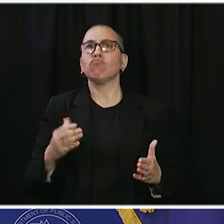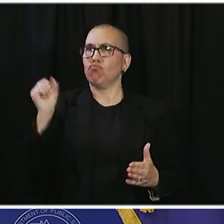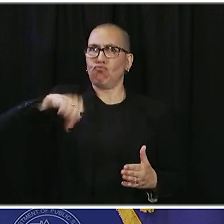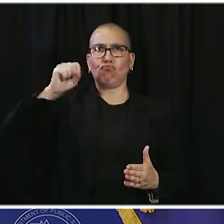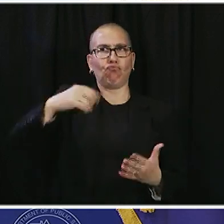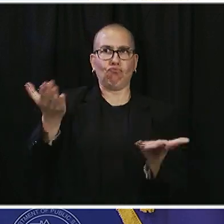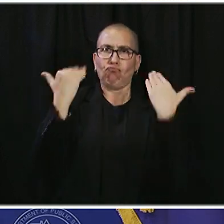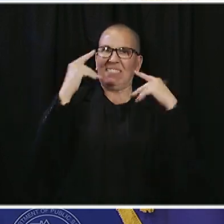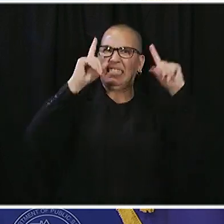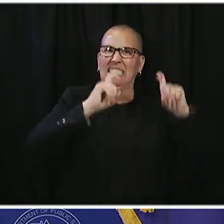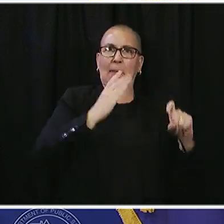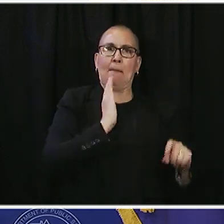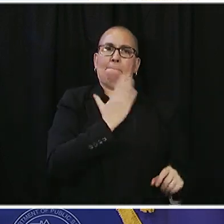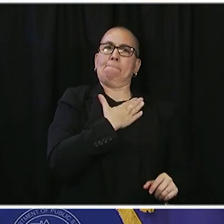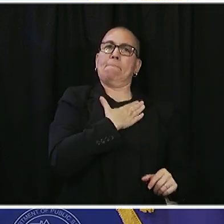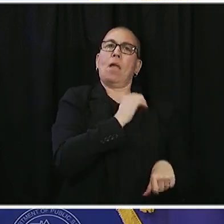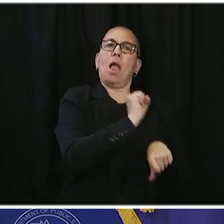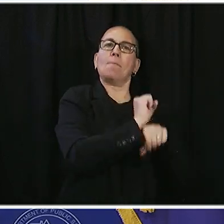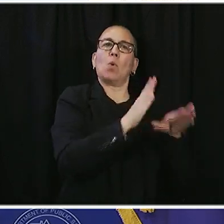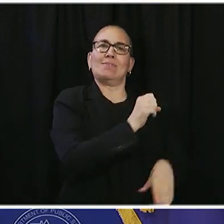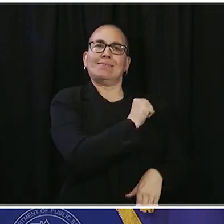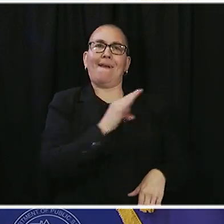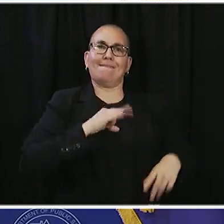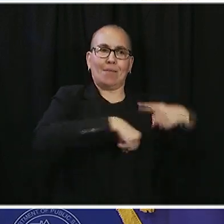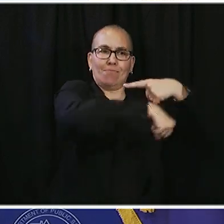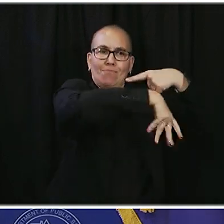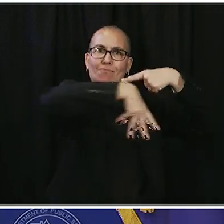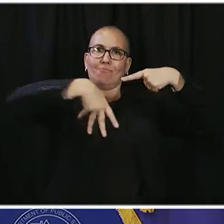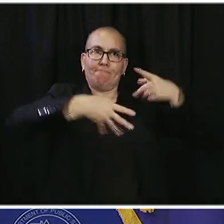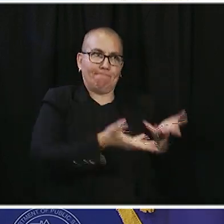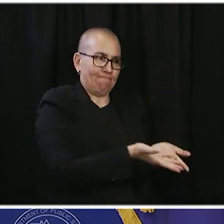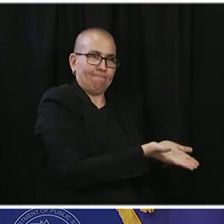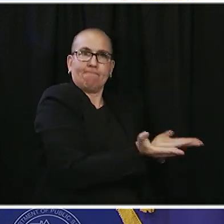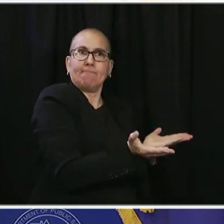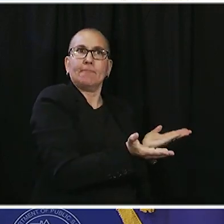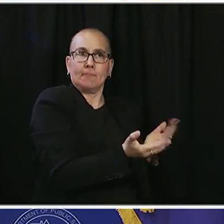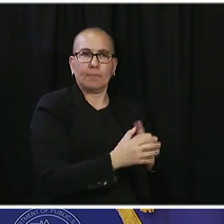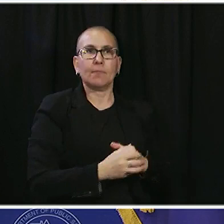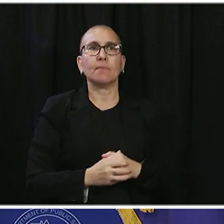WE ARE TALKING WITH LAW ENFORCEMENT ABOUT A MORE KIND